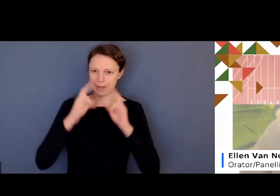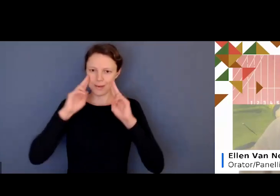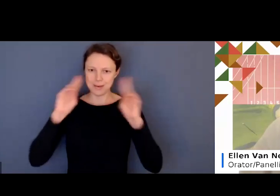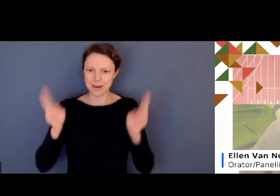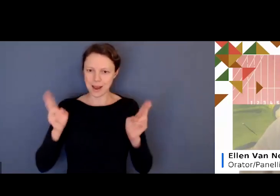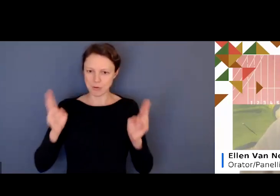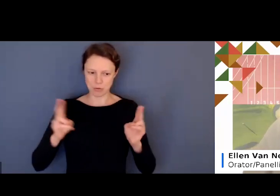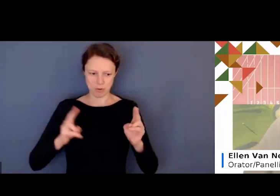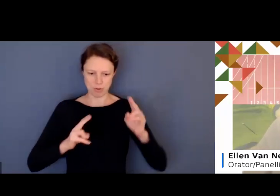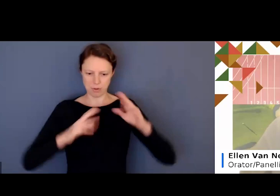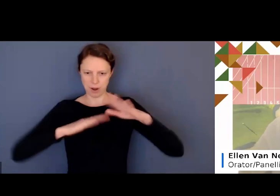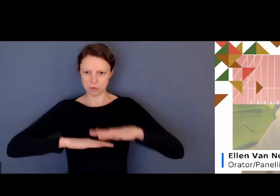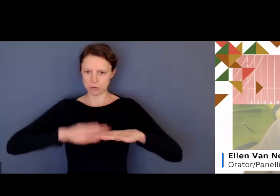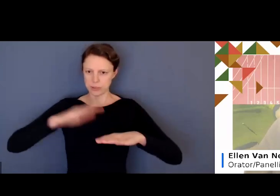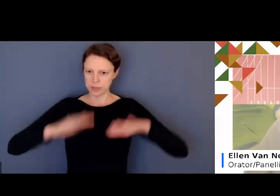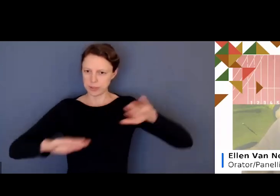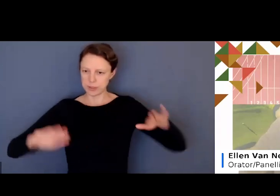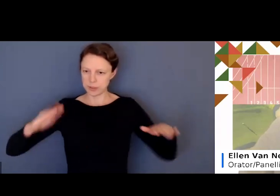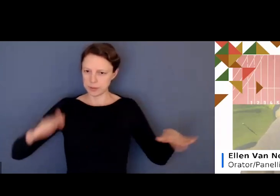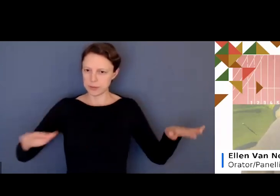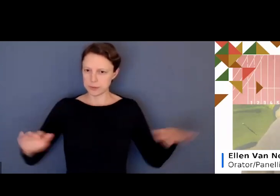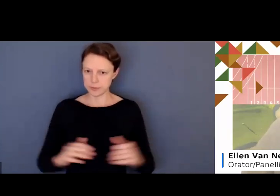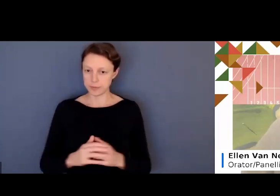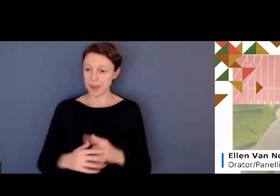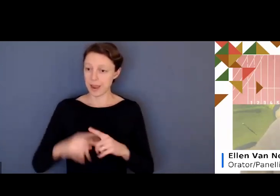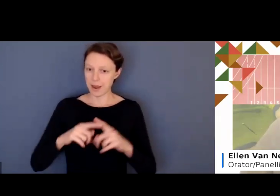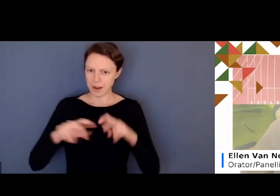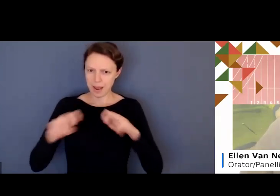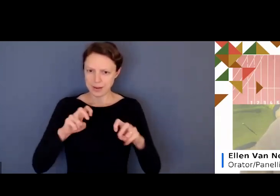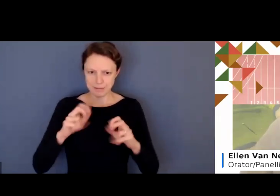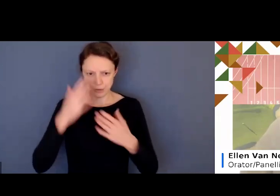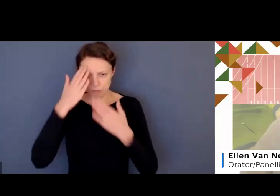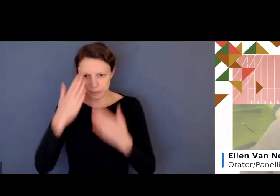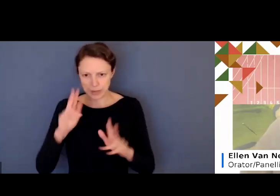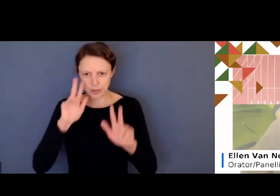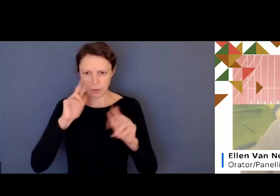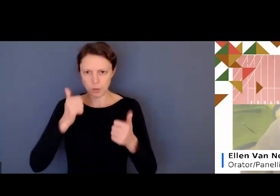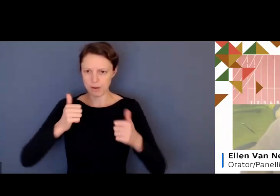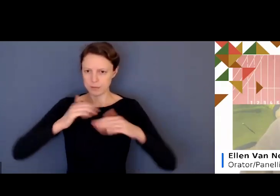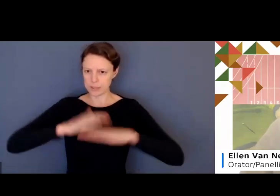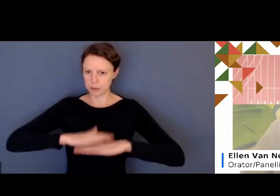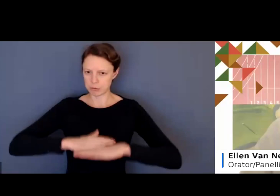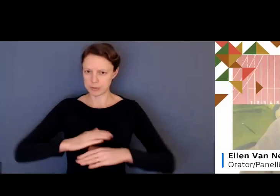and actively respecting and looking after country. The full list of recorded